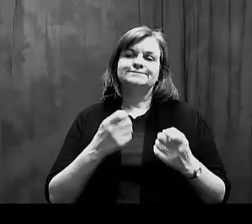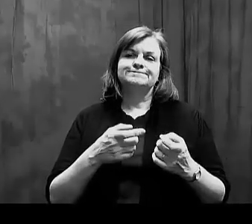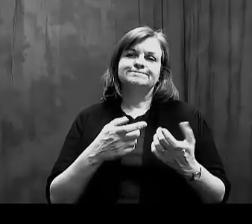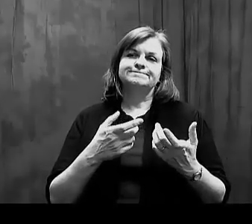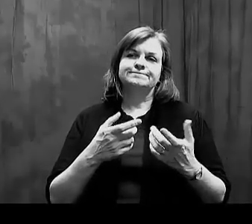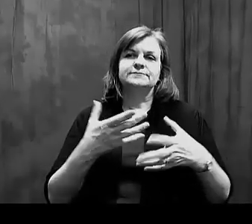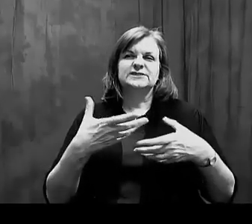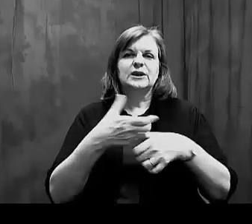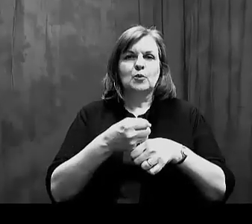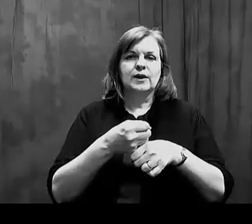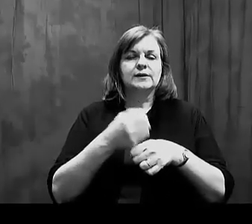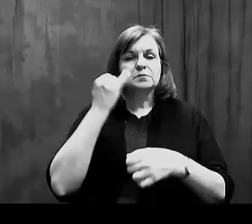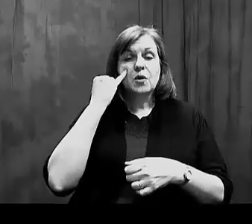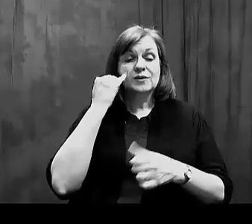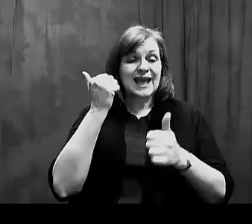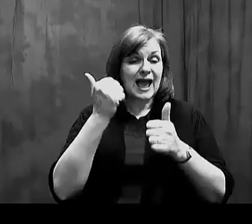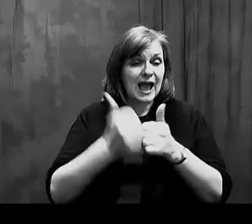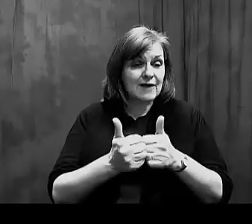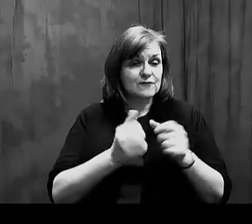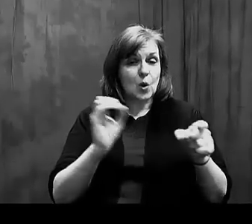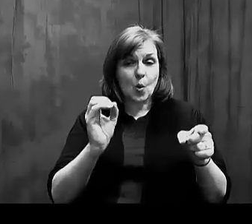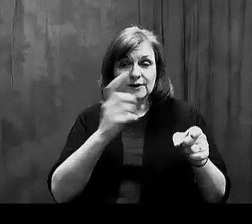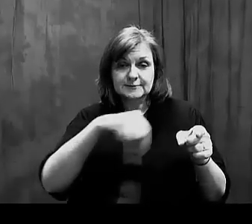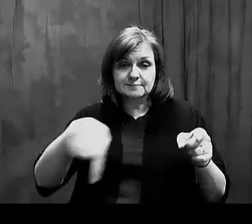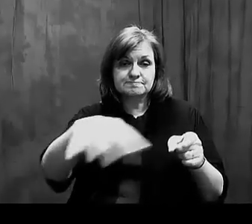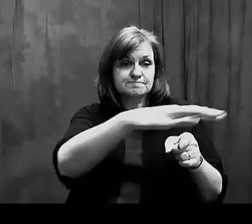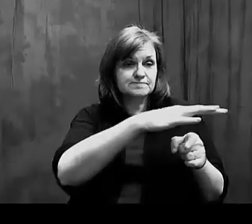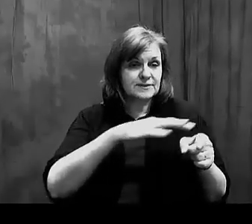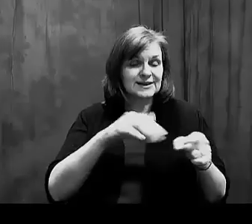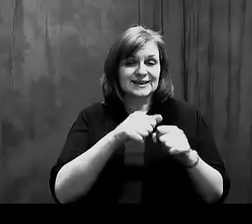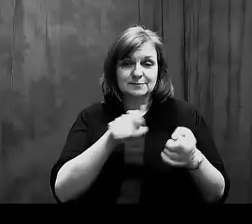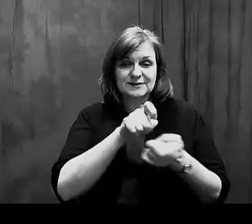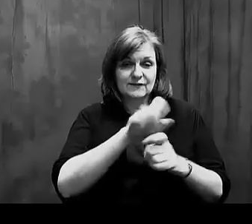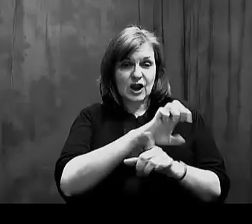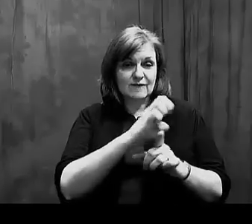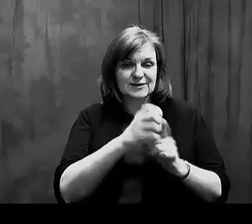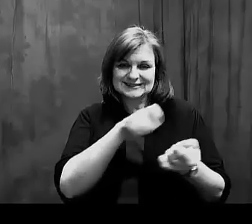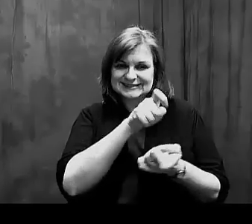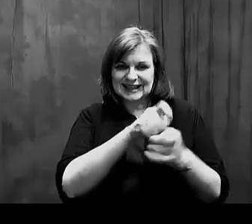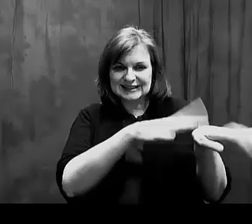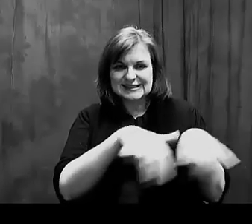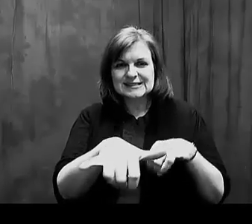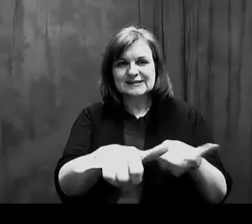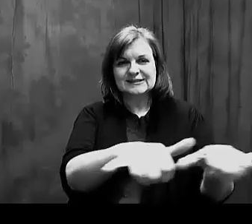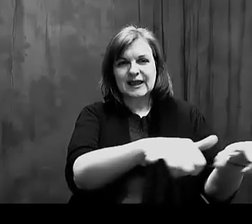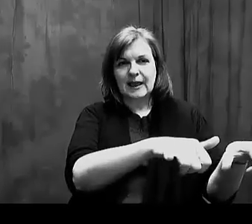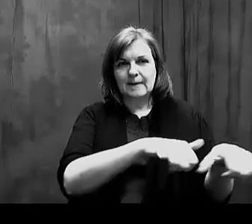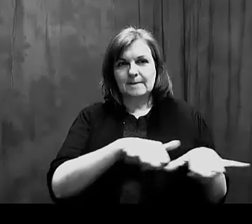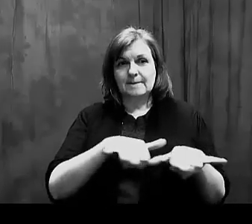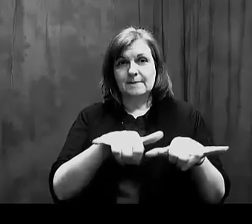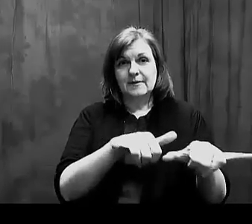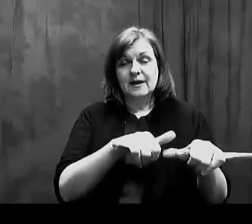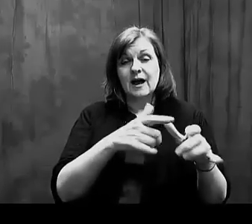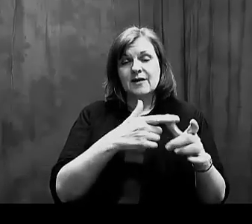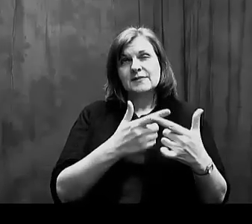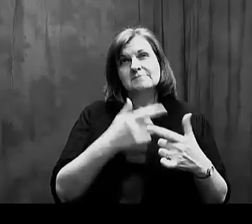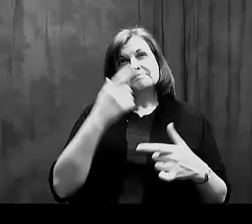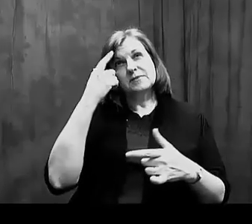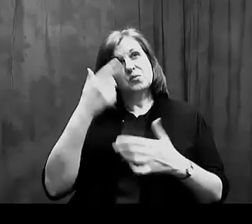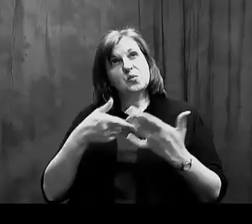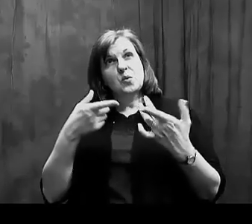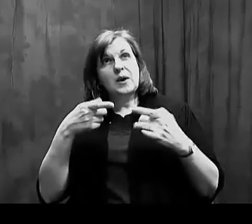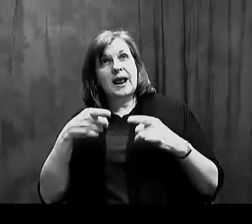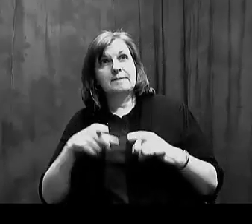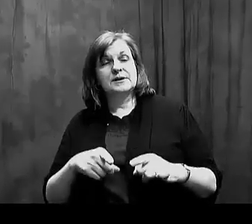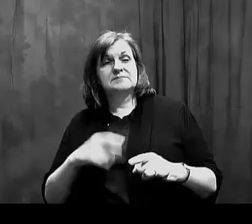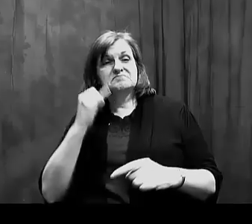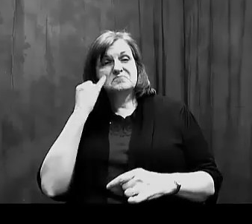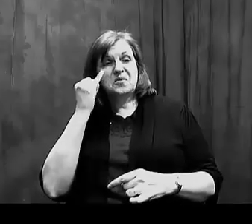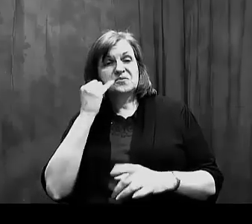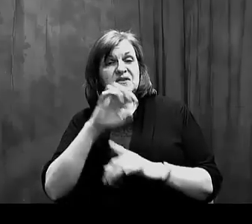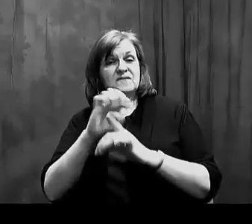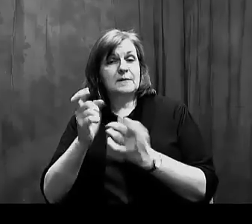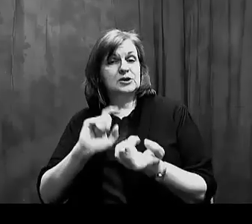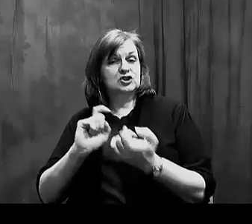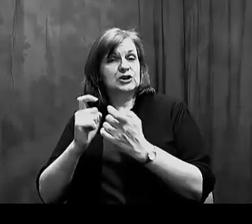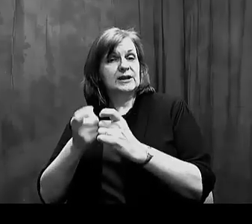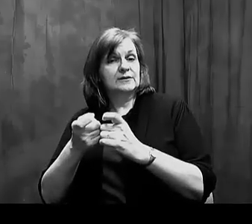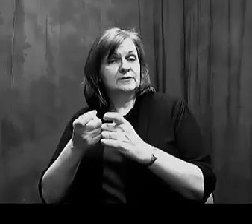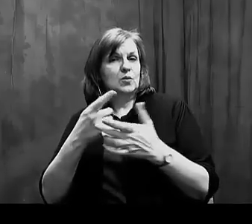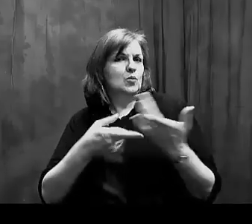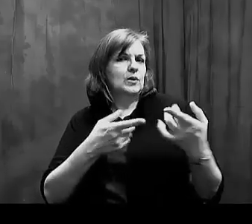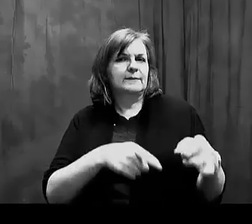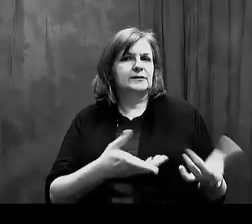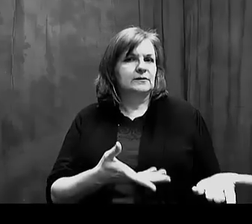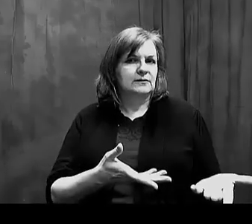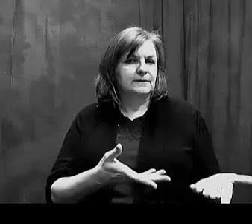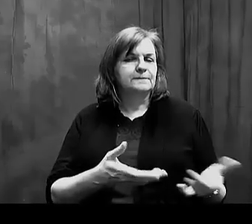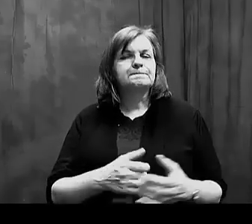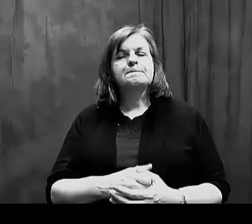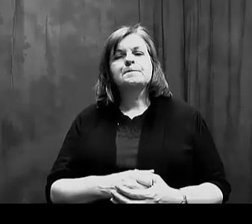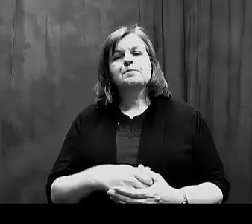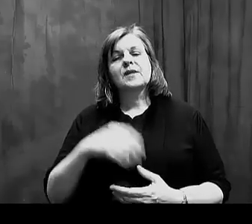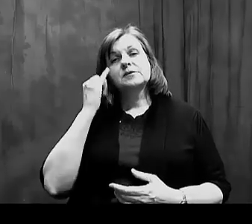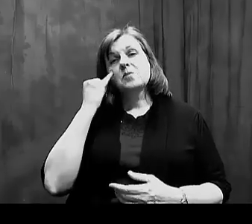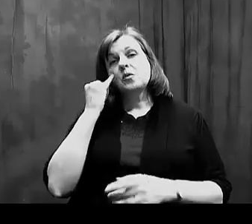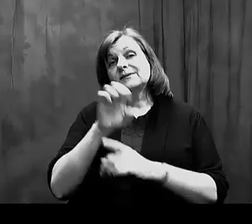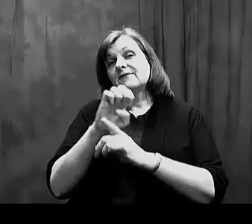wwe will discuss why this is important in the future but in brief if every organism of a particular species in an environment is exactly identical